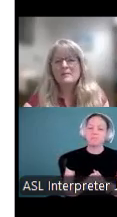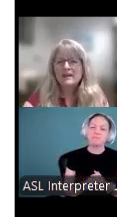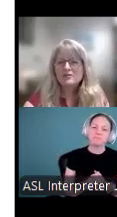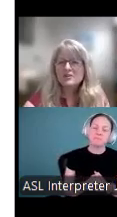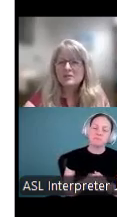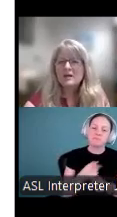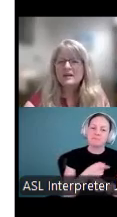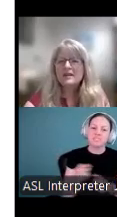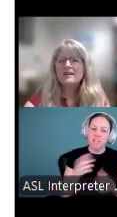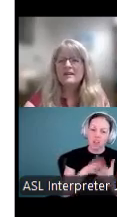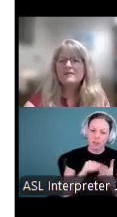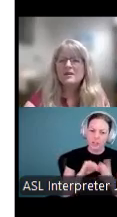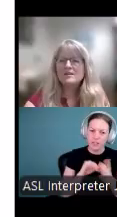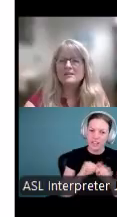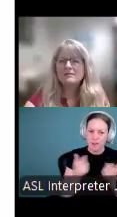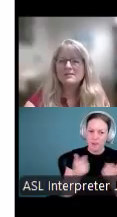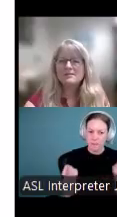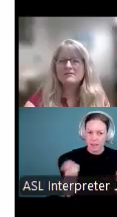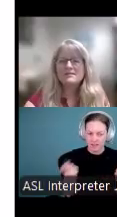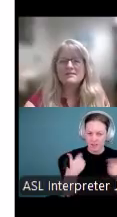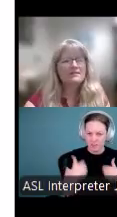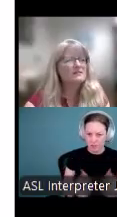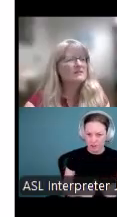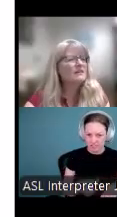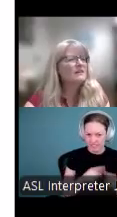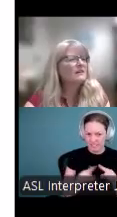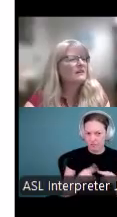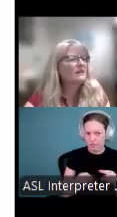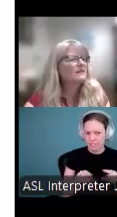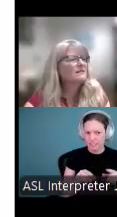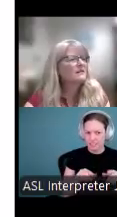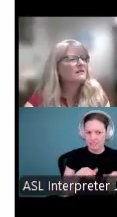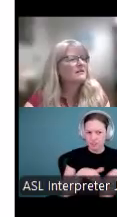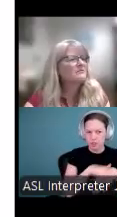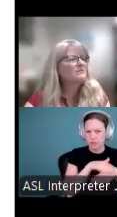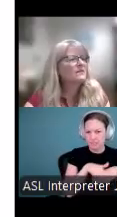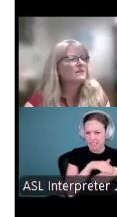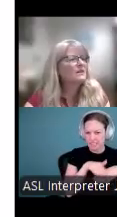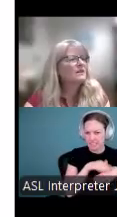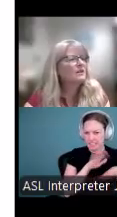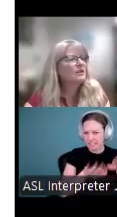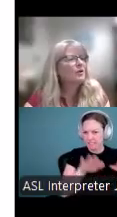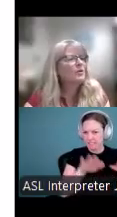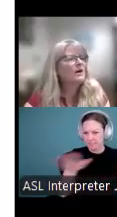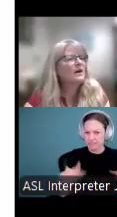to manage their body on different surfaces, and you know